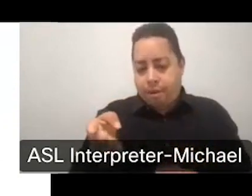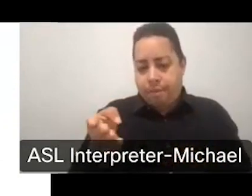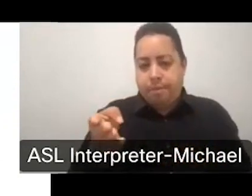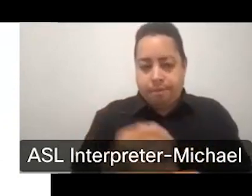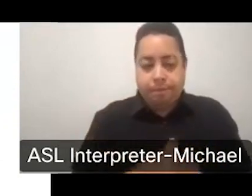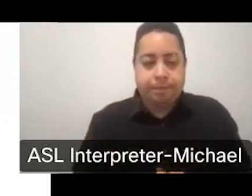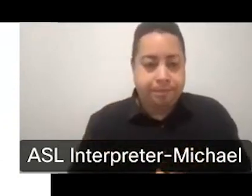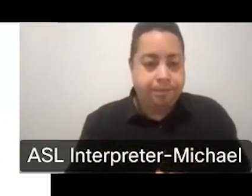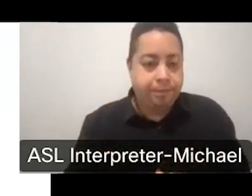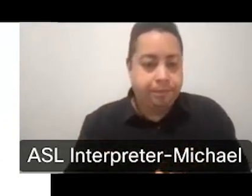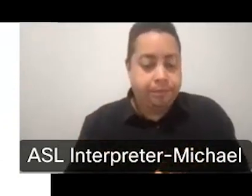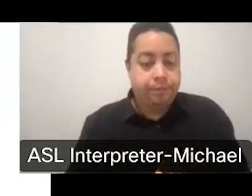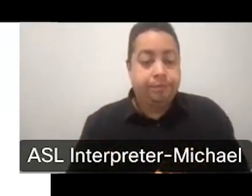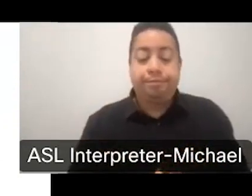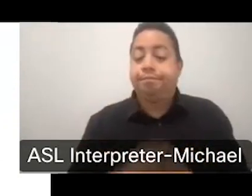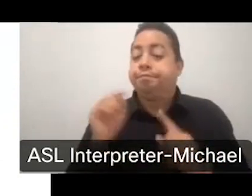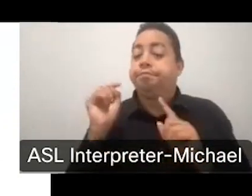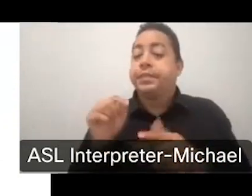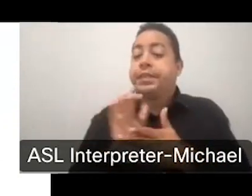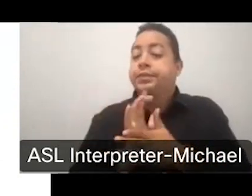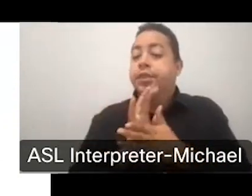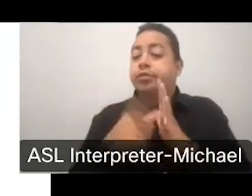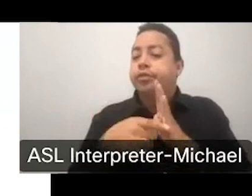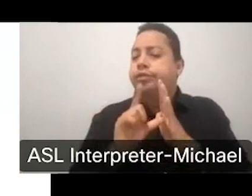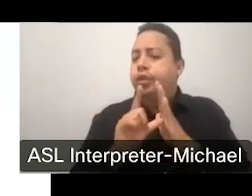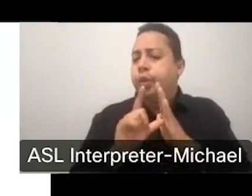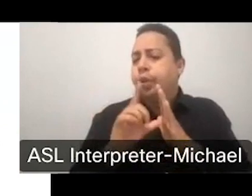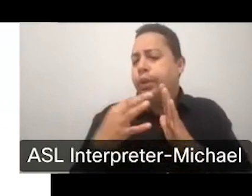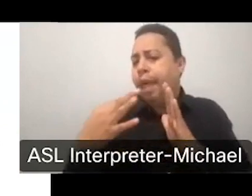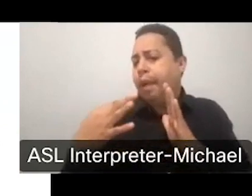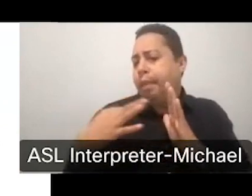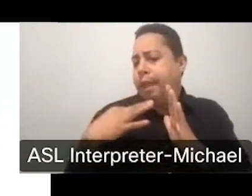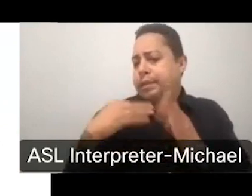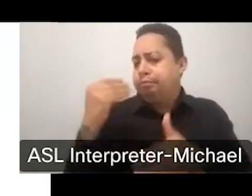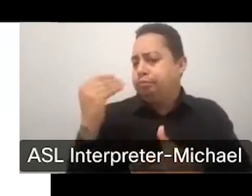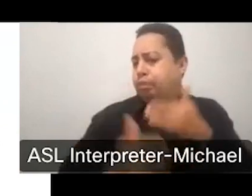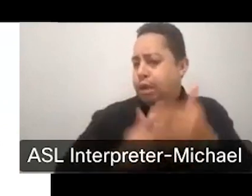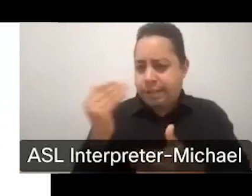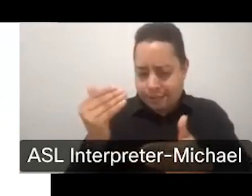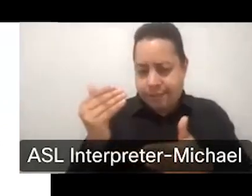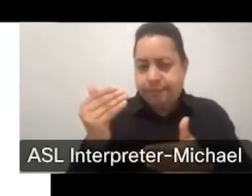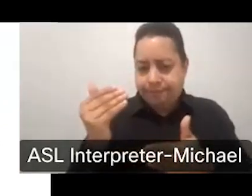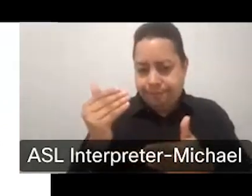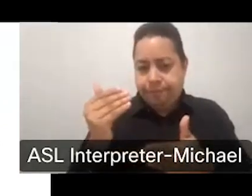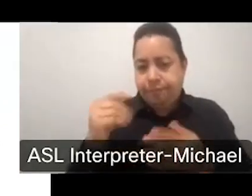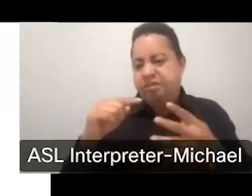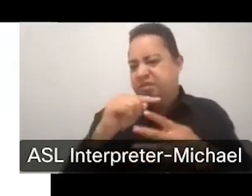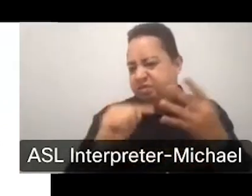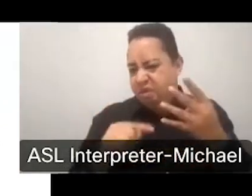This video reviews the Workforce Recruitment Program application. There are four additional videos in this series.